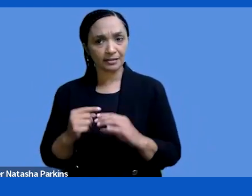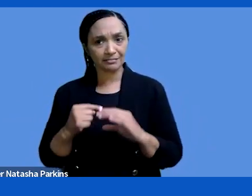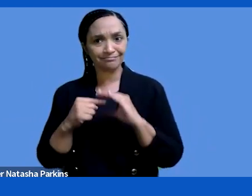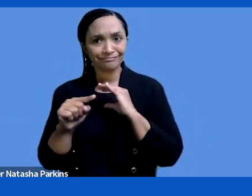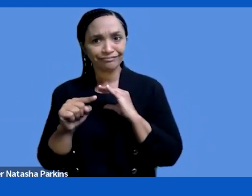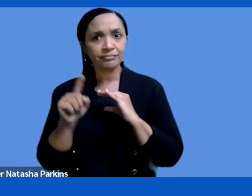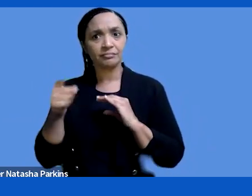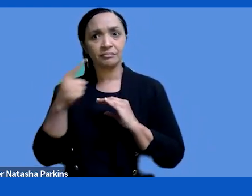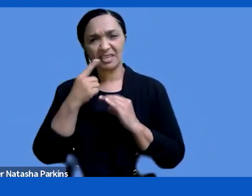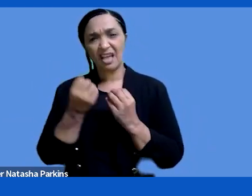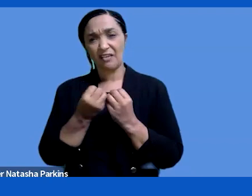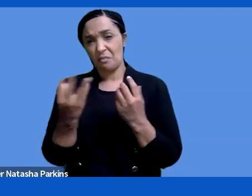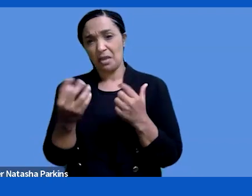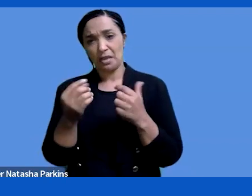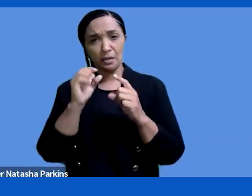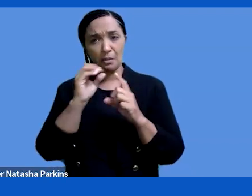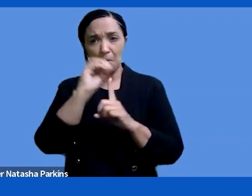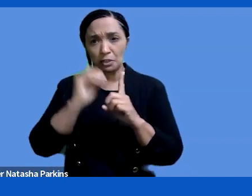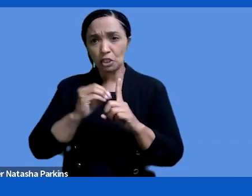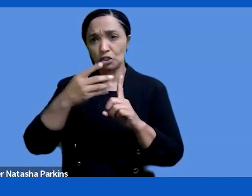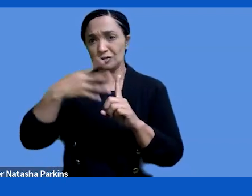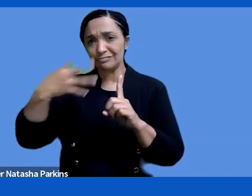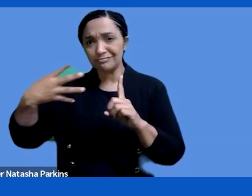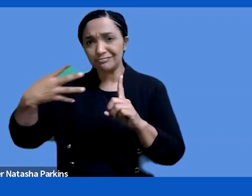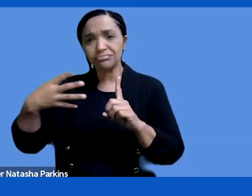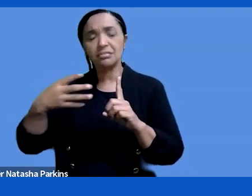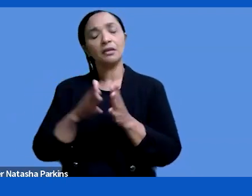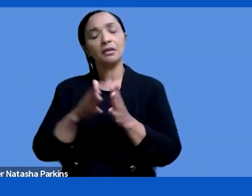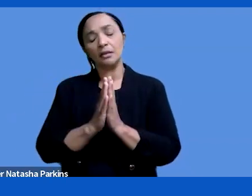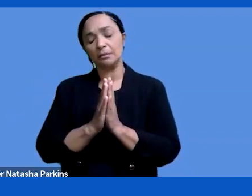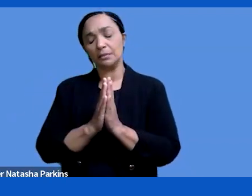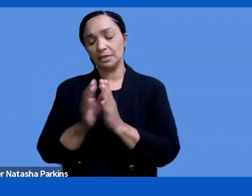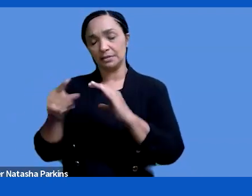numbers. If you can share that, that is perfect. >> AINARS FREIMANIS: I will by end of day. Thanks.